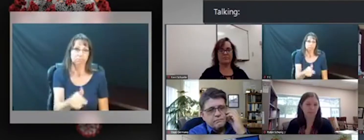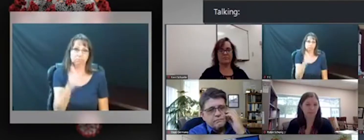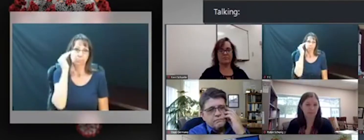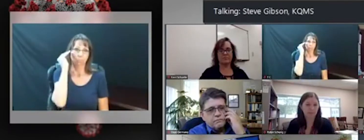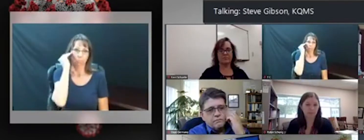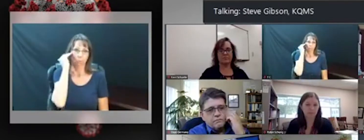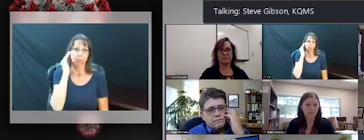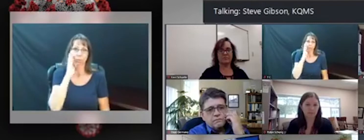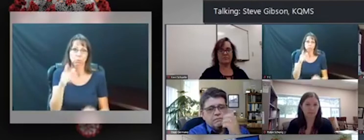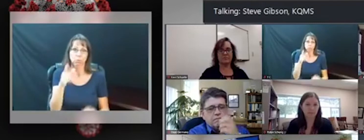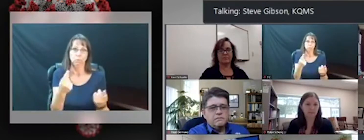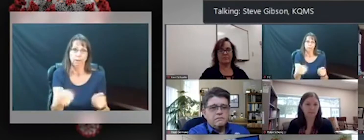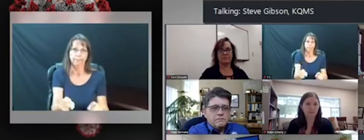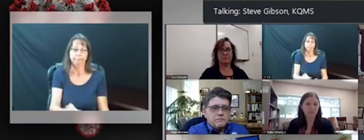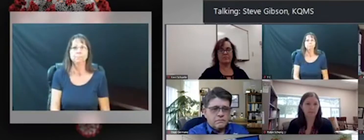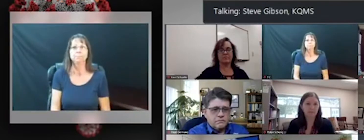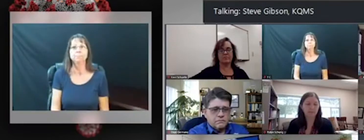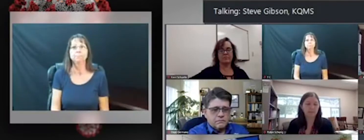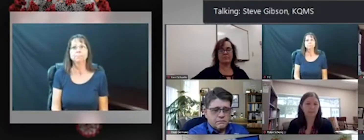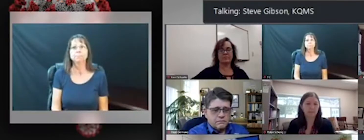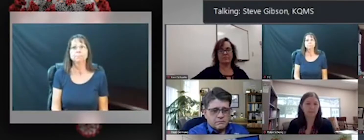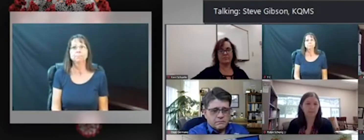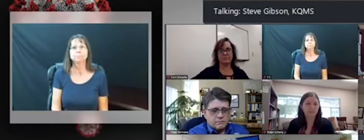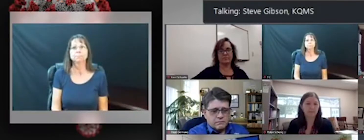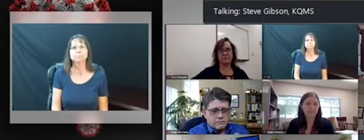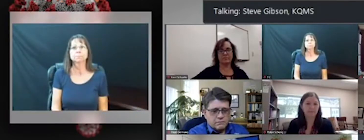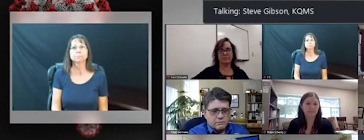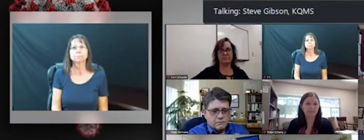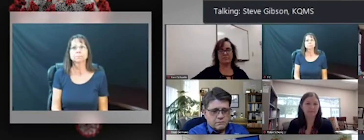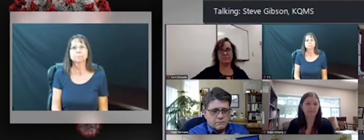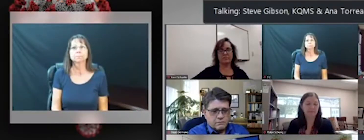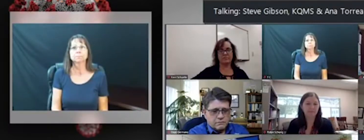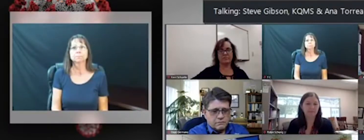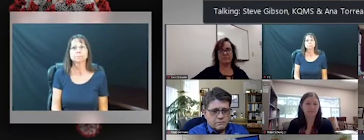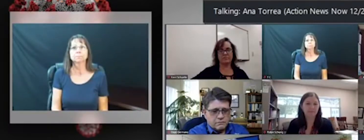Doctor - I'll go ahead, Ana, or were you not done? I’m sorry, you can go ahead.